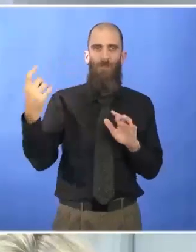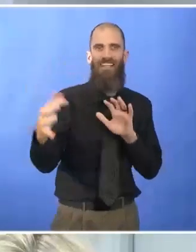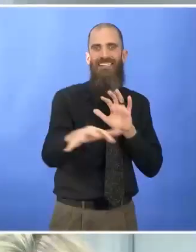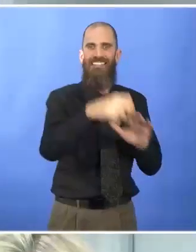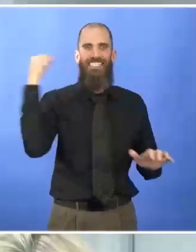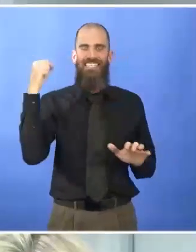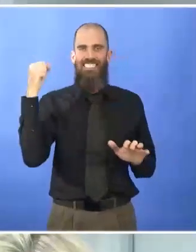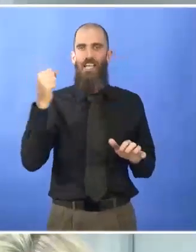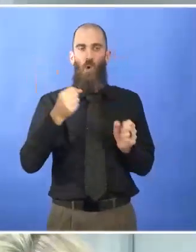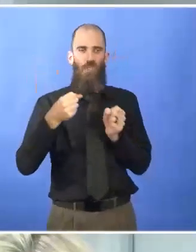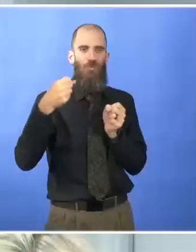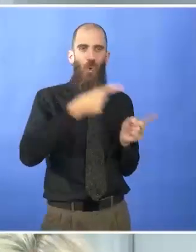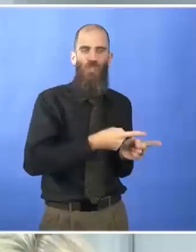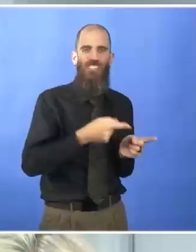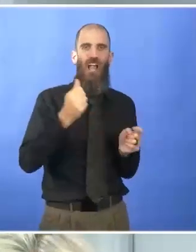ADOPTED -- UNUSED BALANCES, CALLING ACCOUNTS, AND REQUIRE